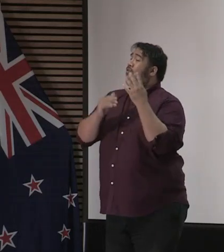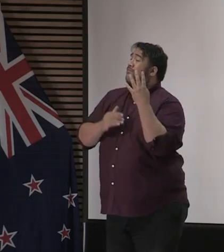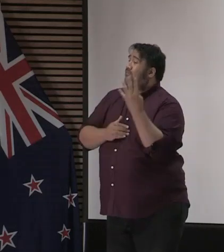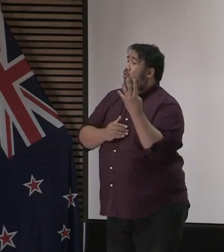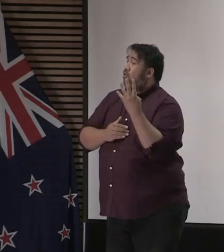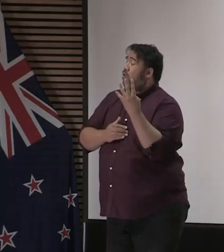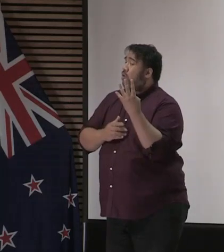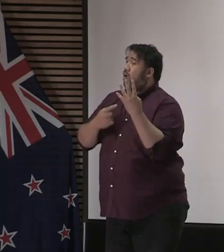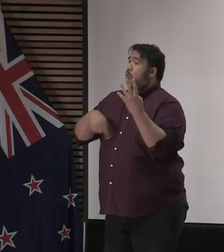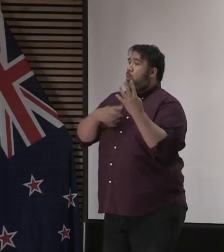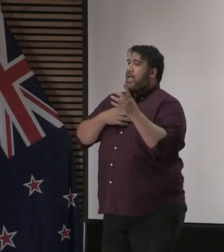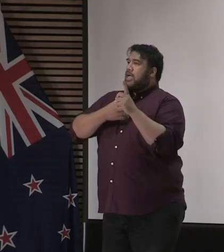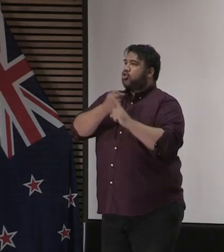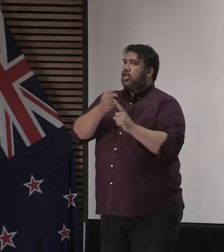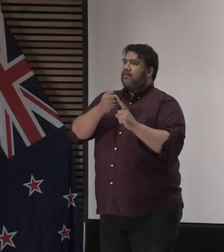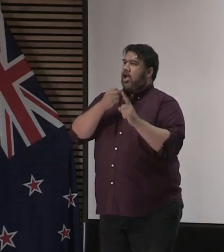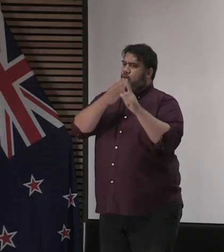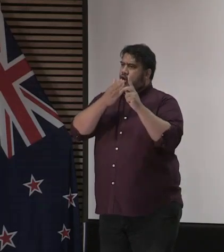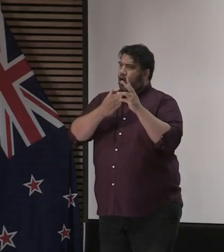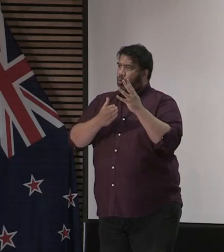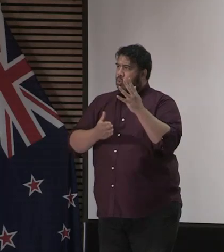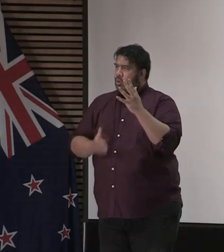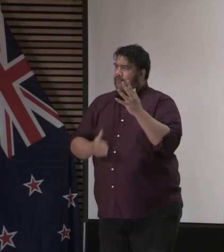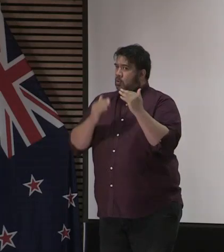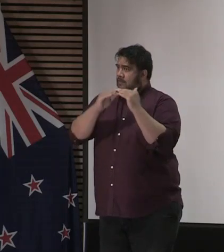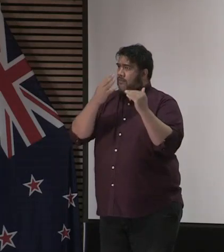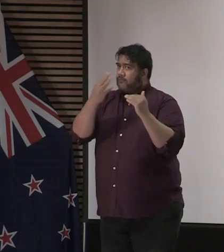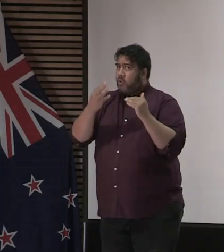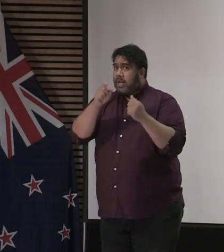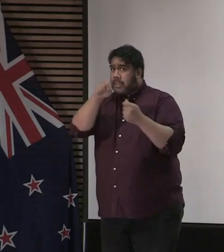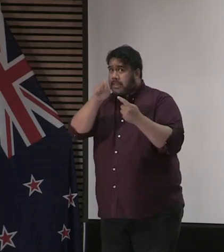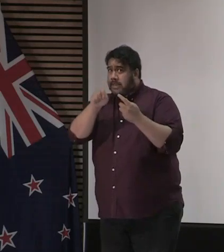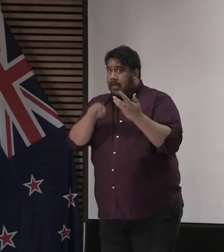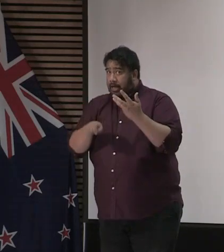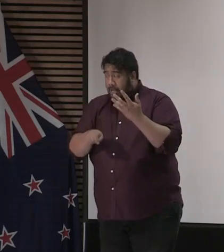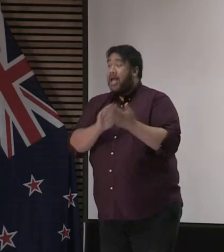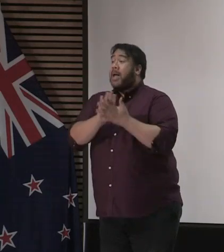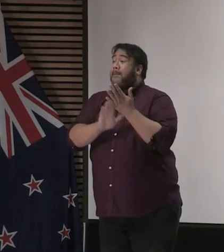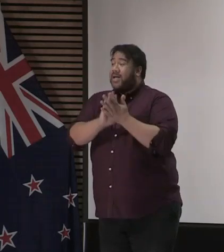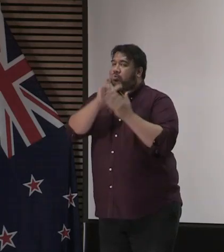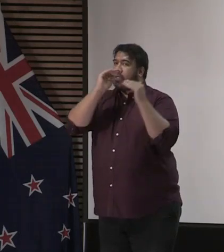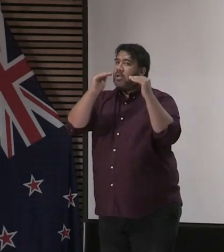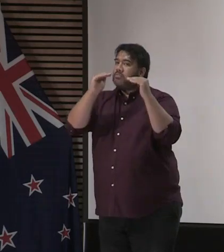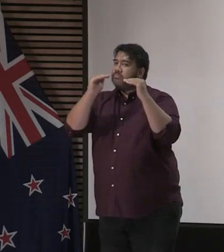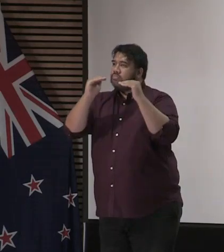we've achieved our goal of Aleem nation under Alert Level 4. So